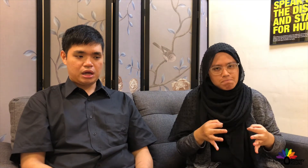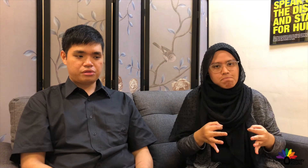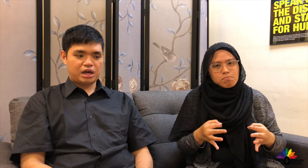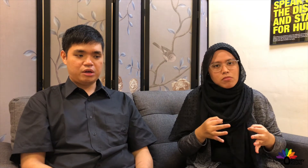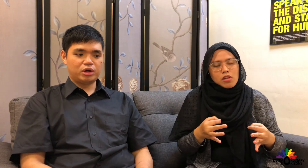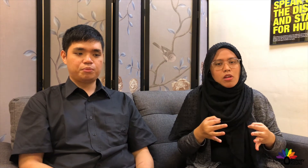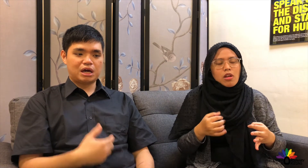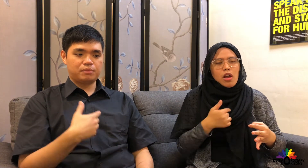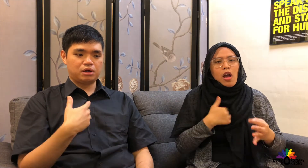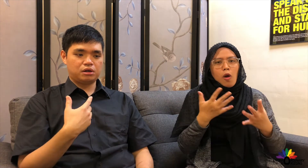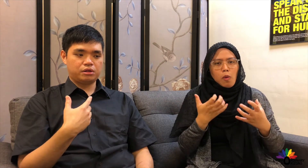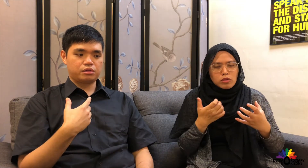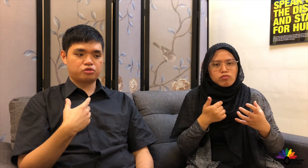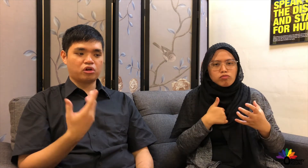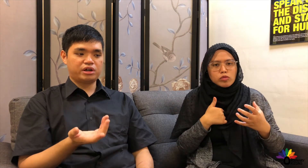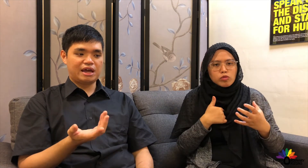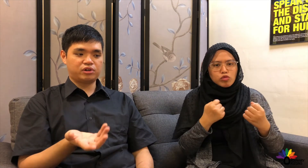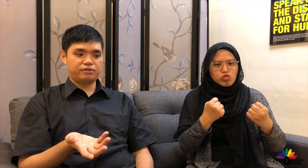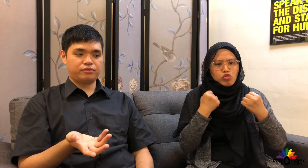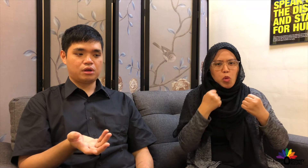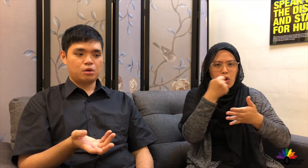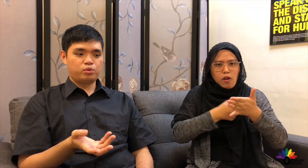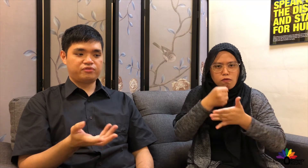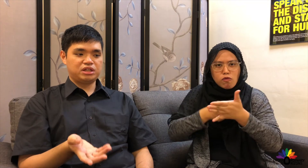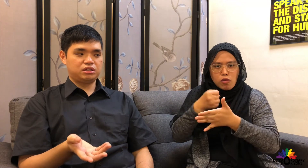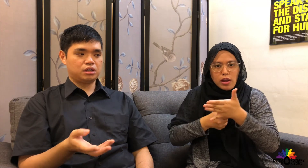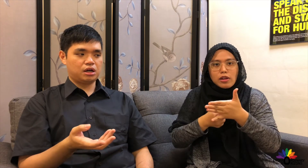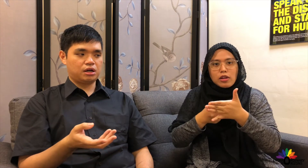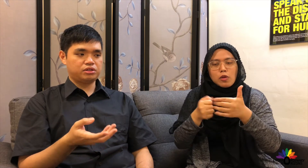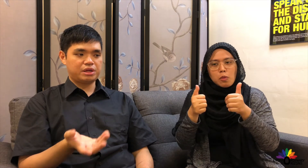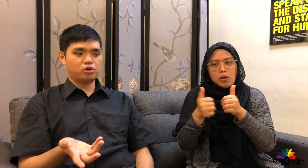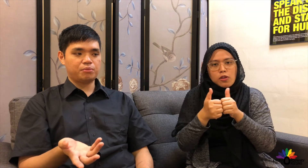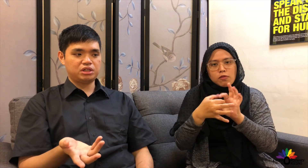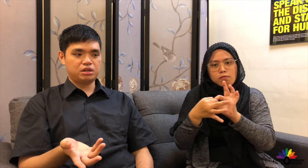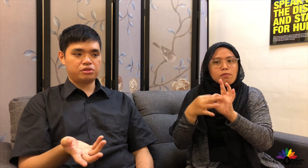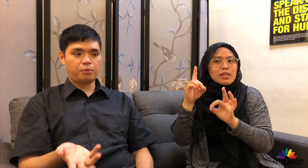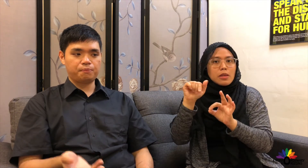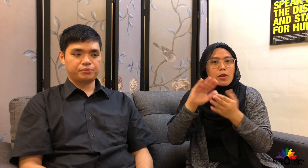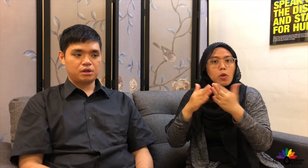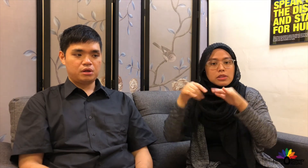As I want to become a stronger advocate with the disabled community in Singapore,